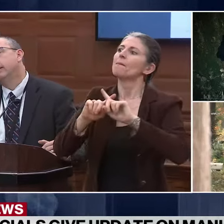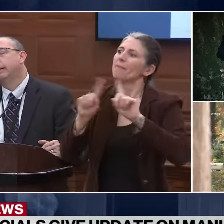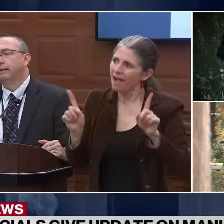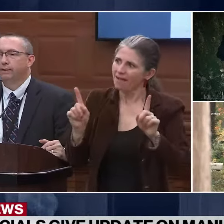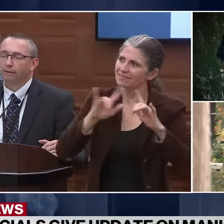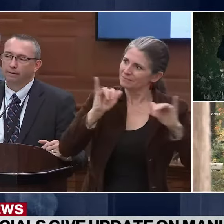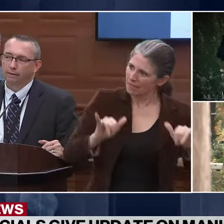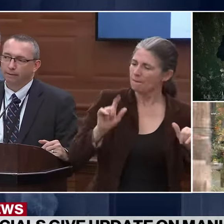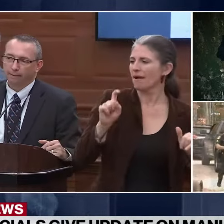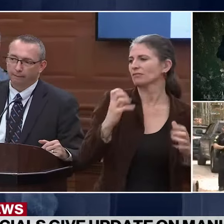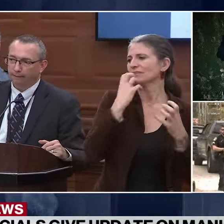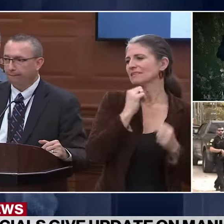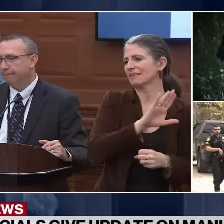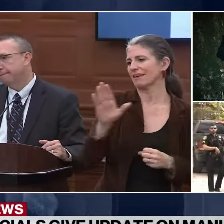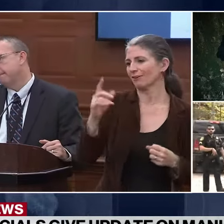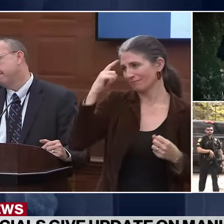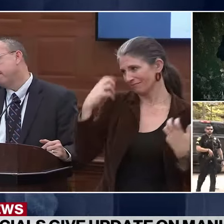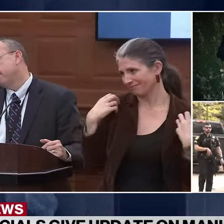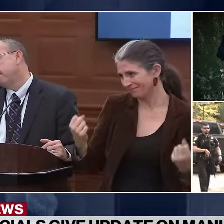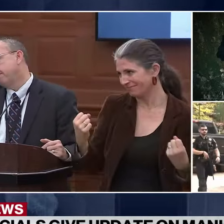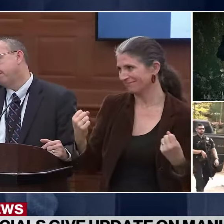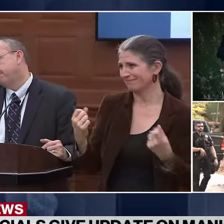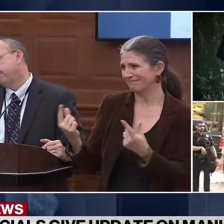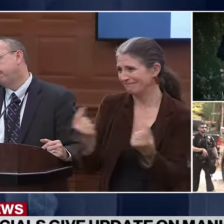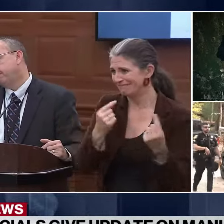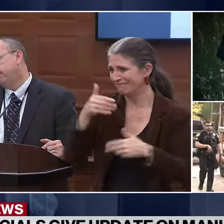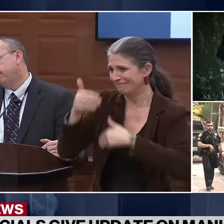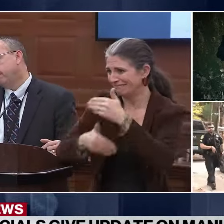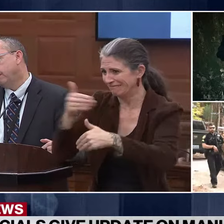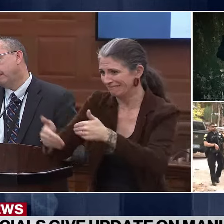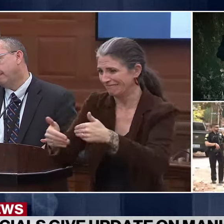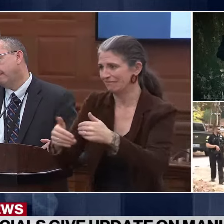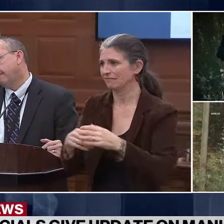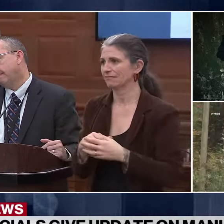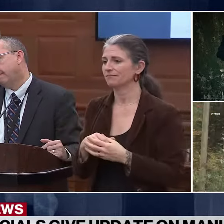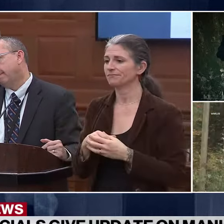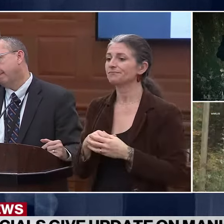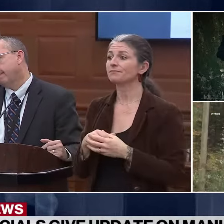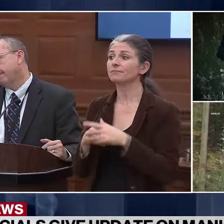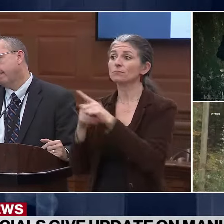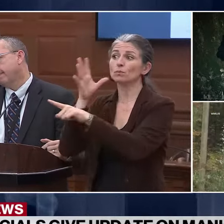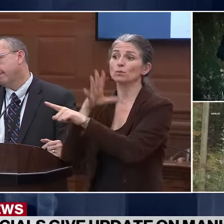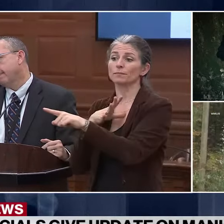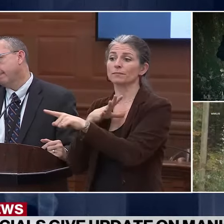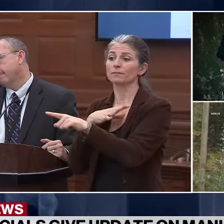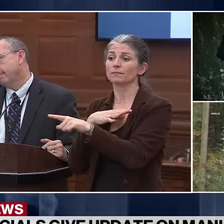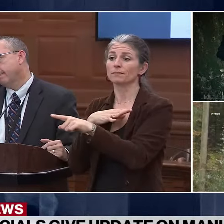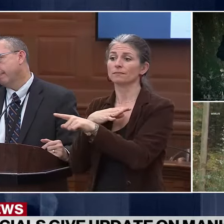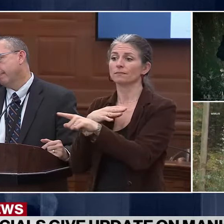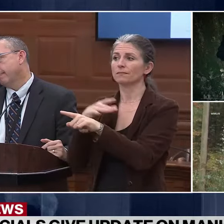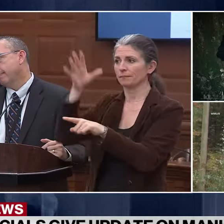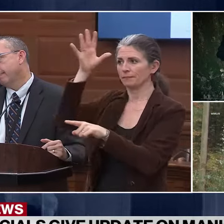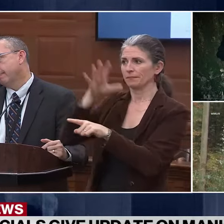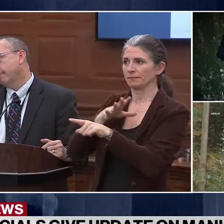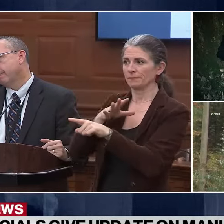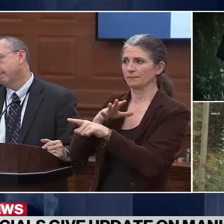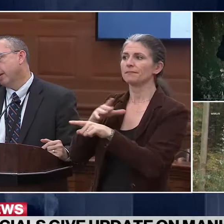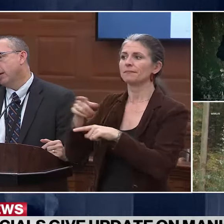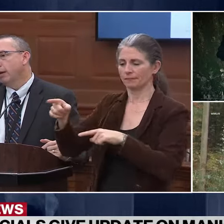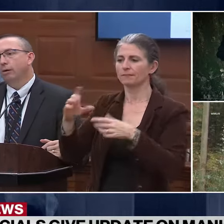DOES THAT MEAN AND HOW IT'S IMPACTED ME A PERSON. SO I APPRECIATE THAT.